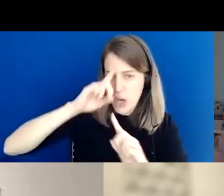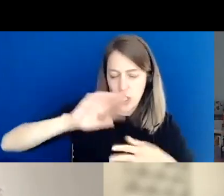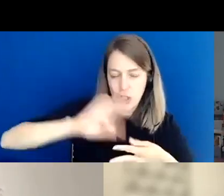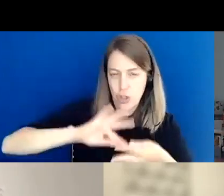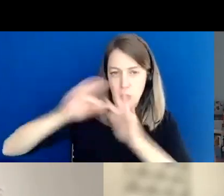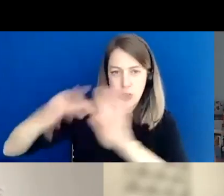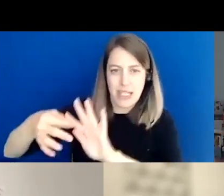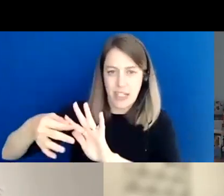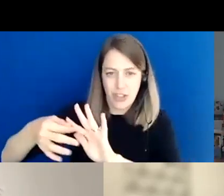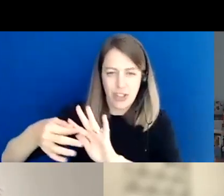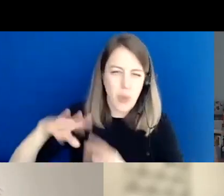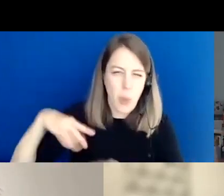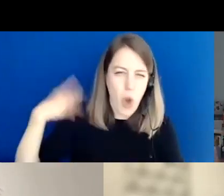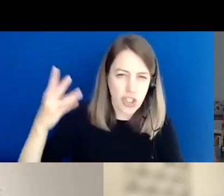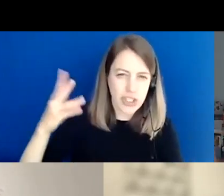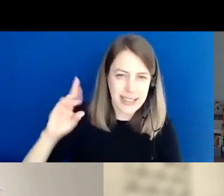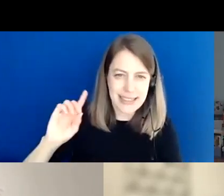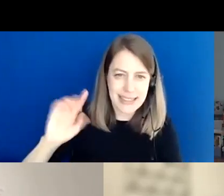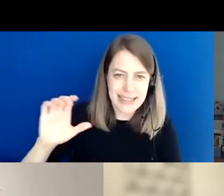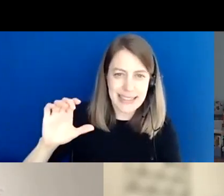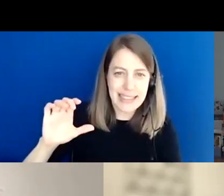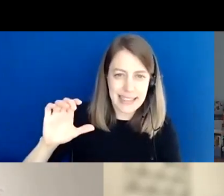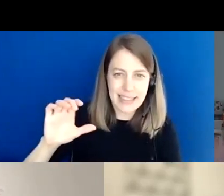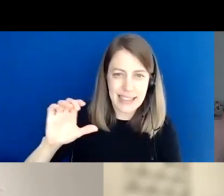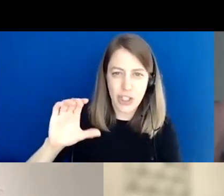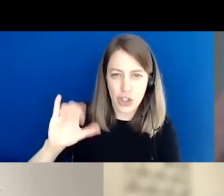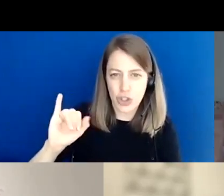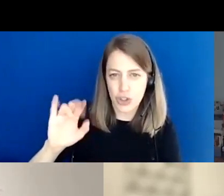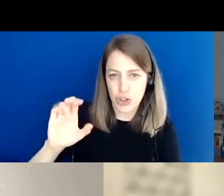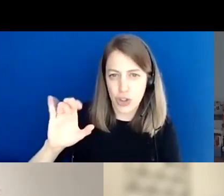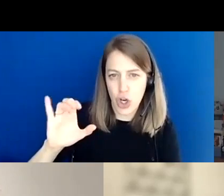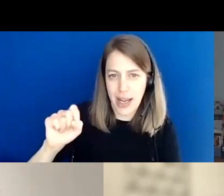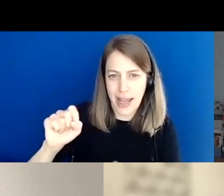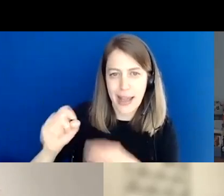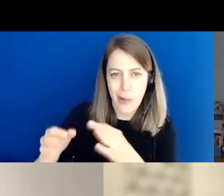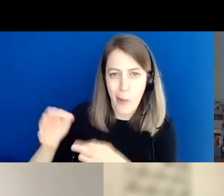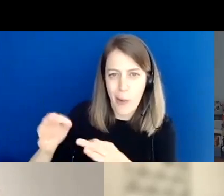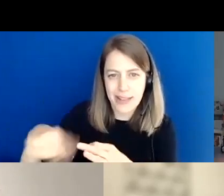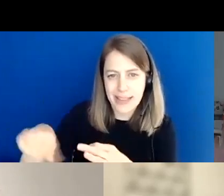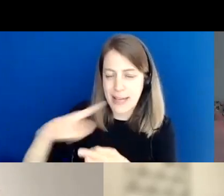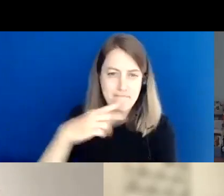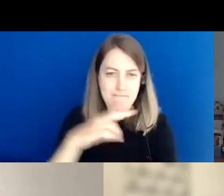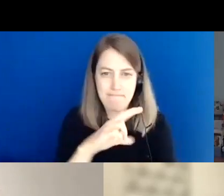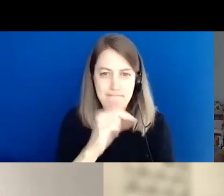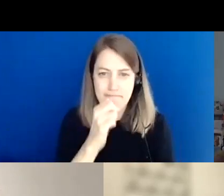that they can't do that. Right now there are a couple options going forward.